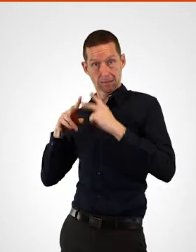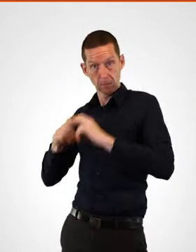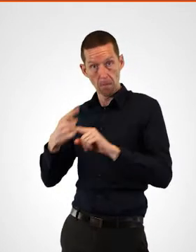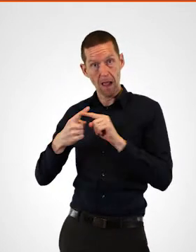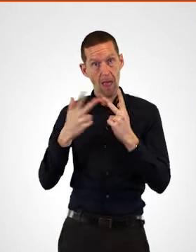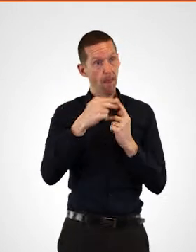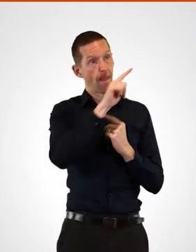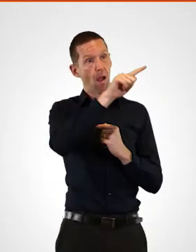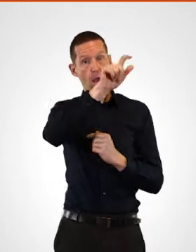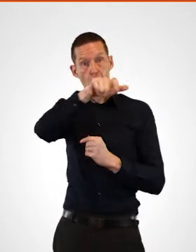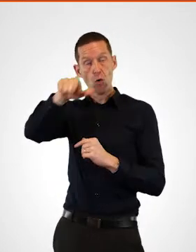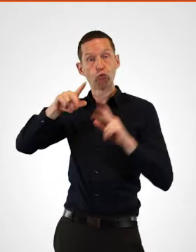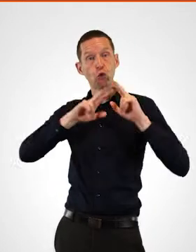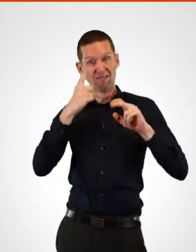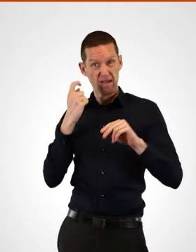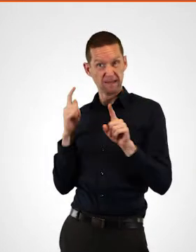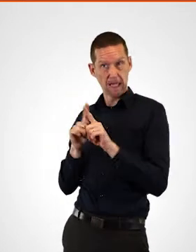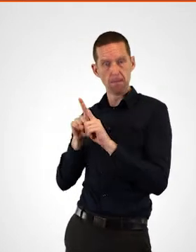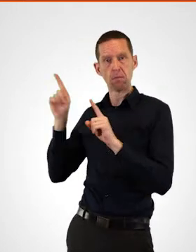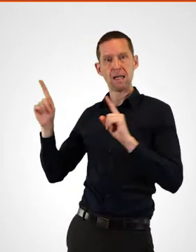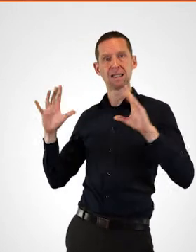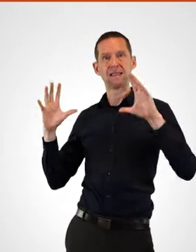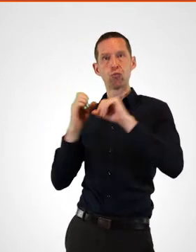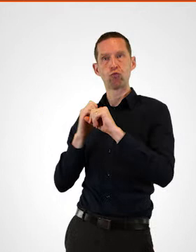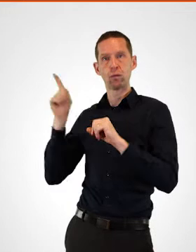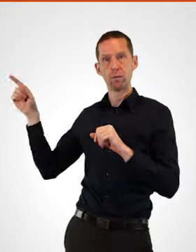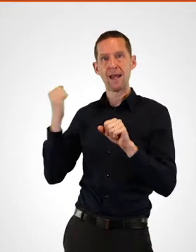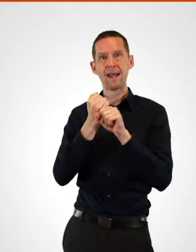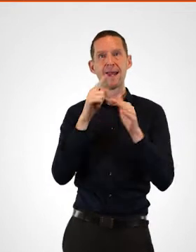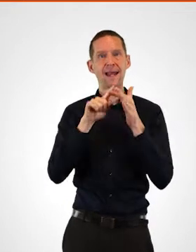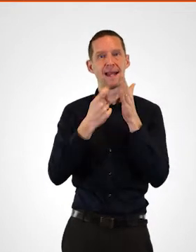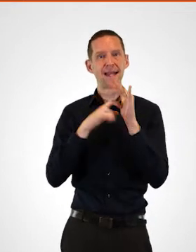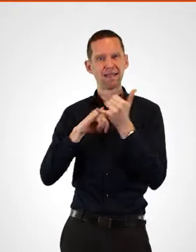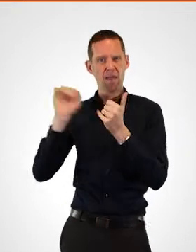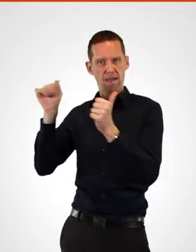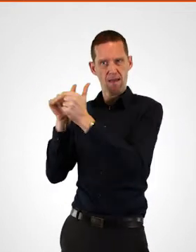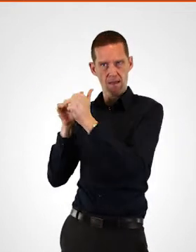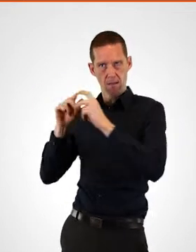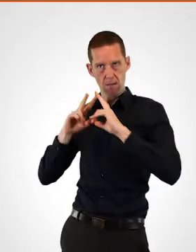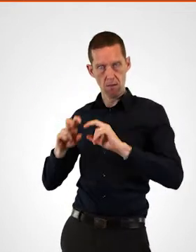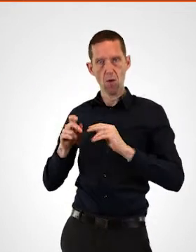So this is a summary of the study by Anne Geers and colleagues where they did a long-term follow-up